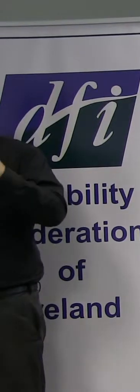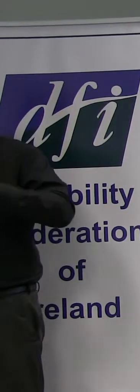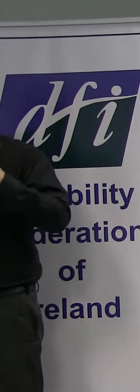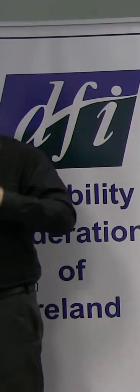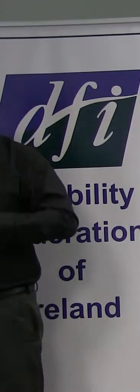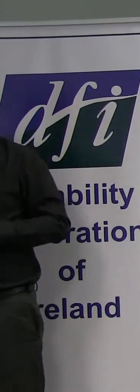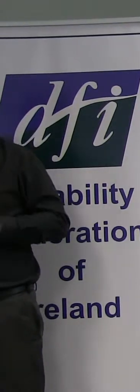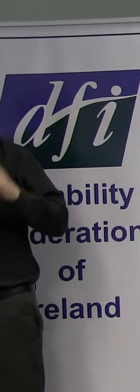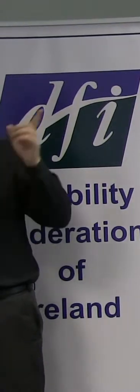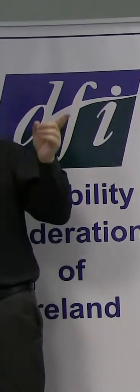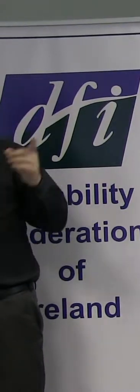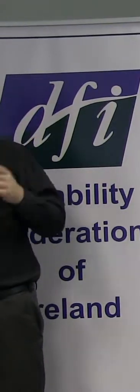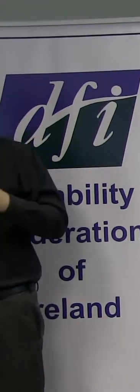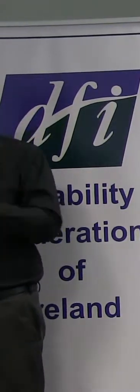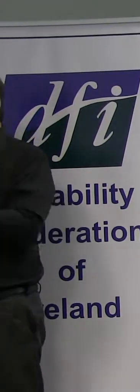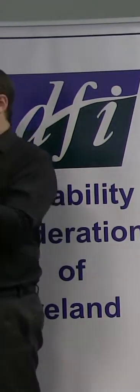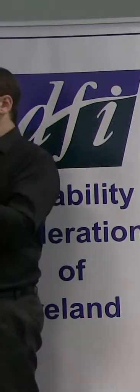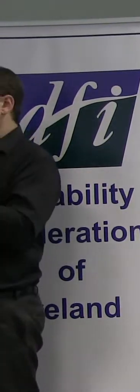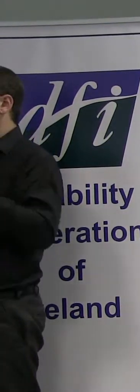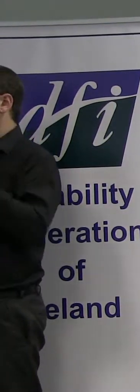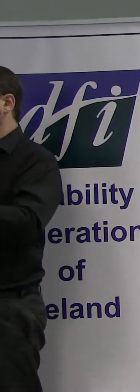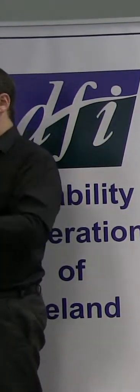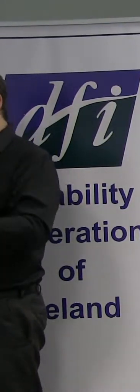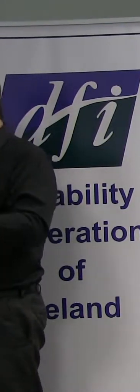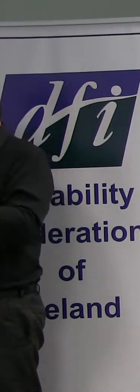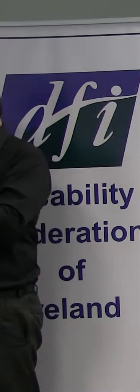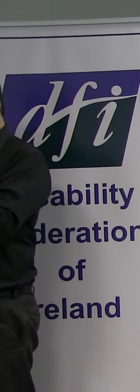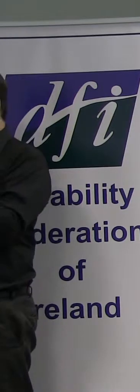anyone can go in on to the register and look and see if the charity is compliant